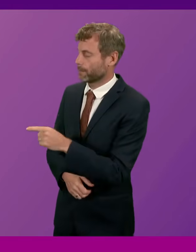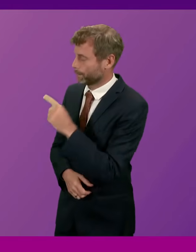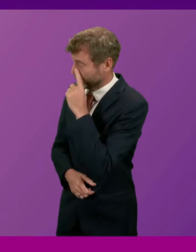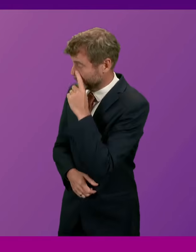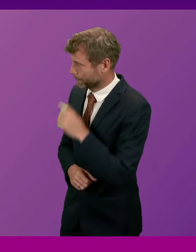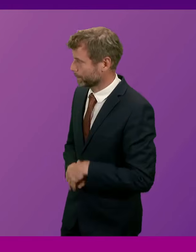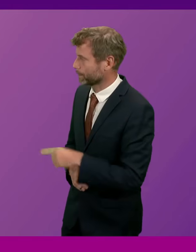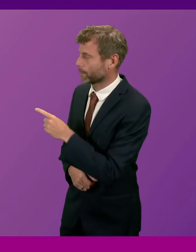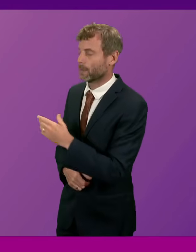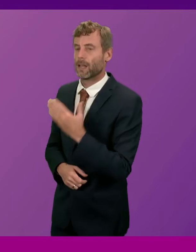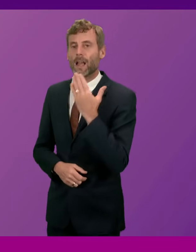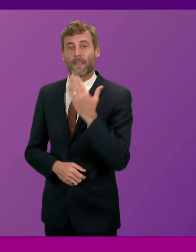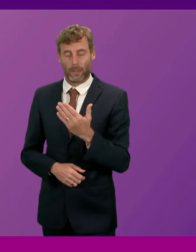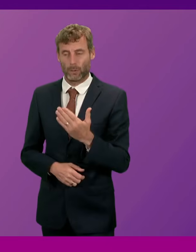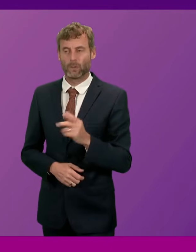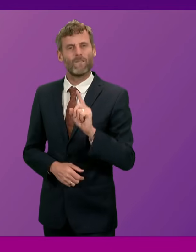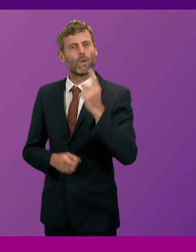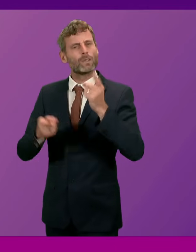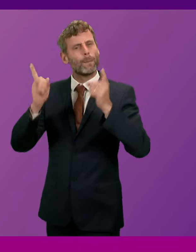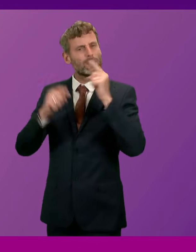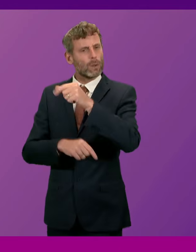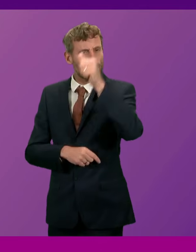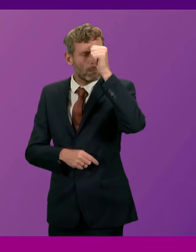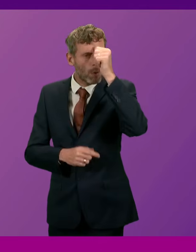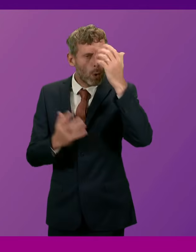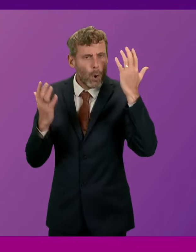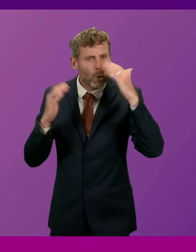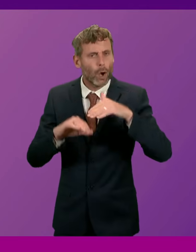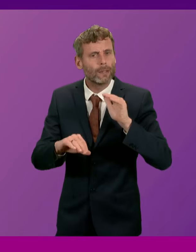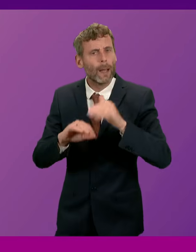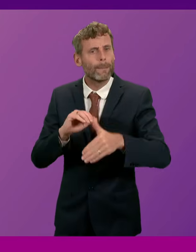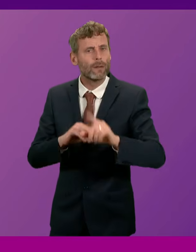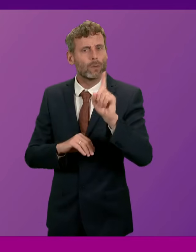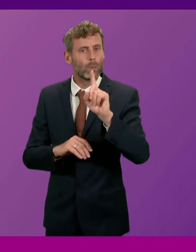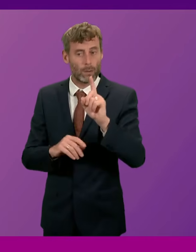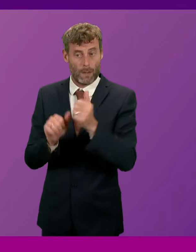The First Minister will be aware of the on-going concern about the important manufacturing jobs in